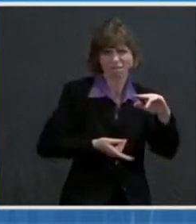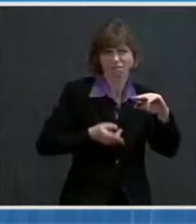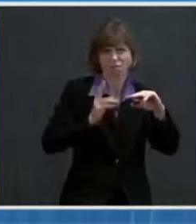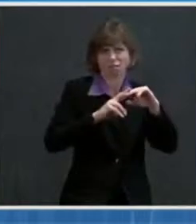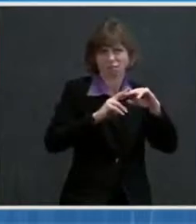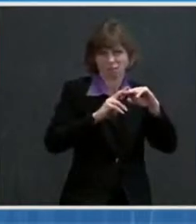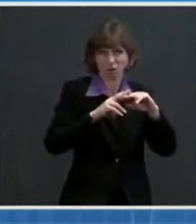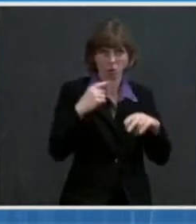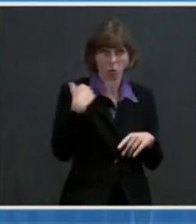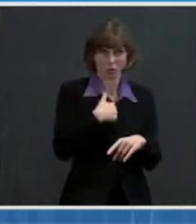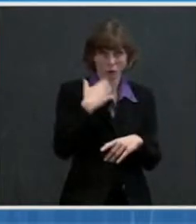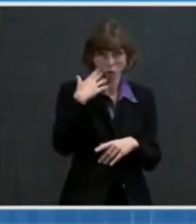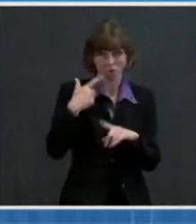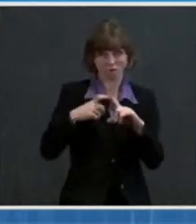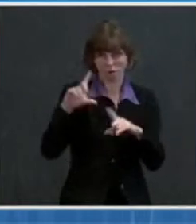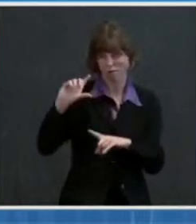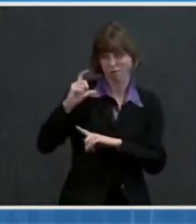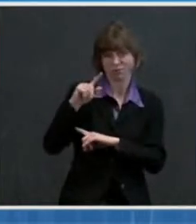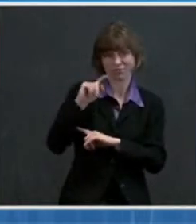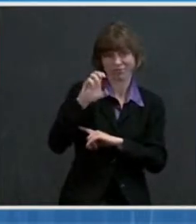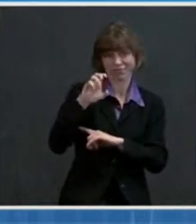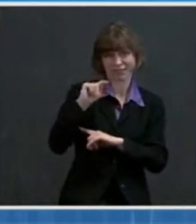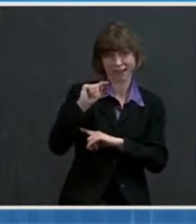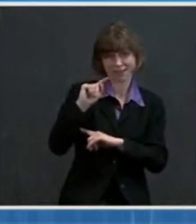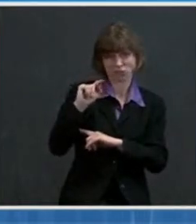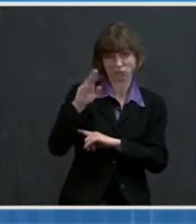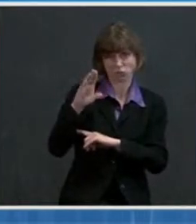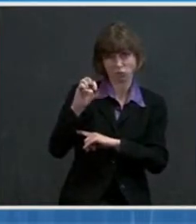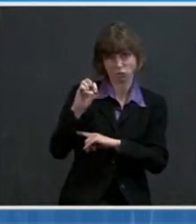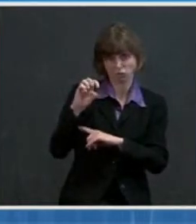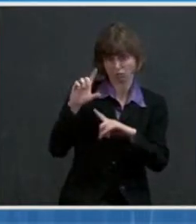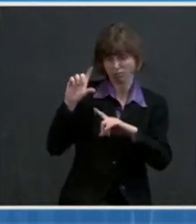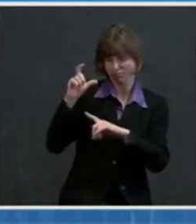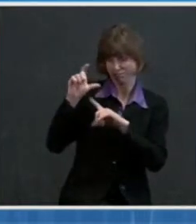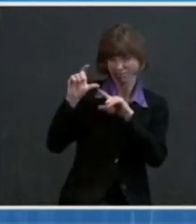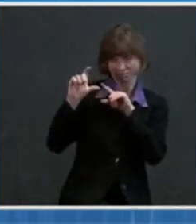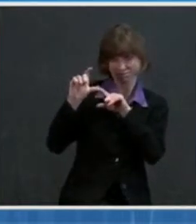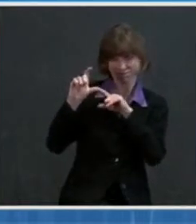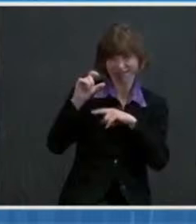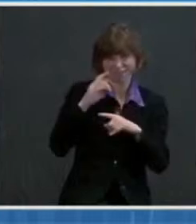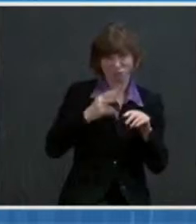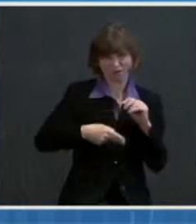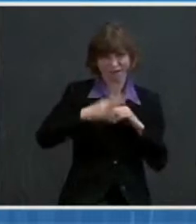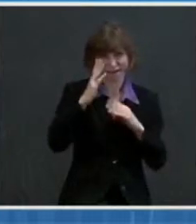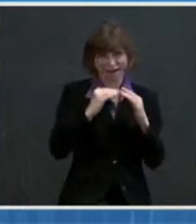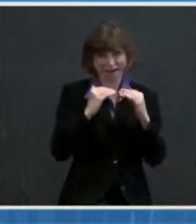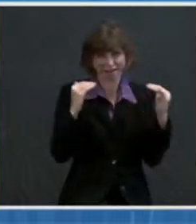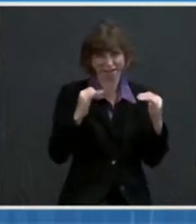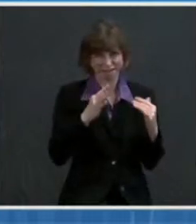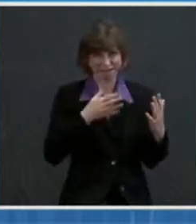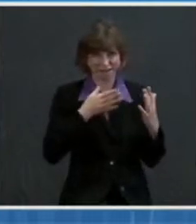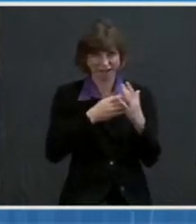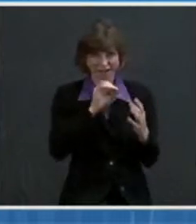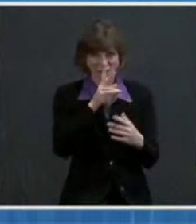OF ANTIBODY BECAUSE WE DO KNOW FROM IN VITRO STUDIES THAT WHEN